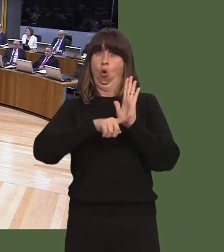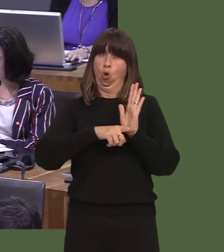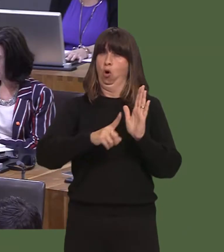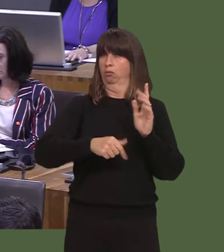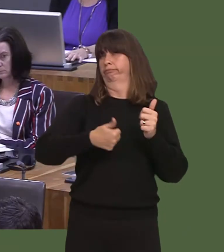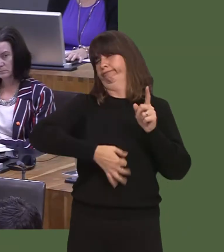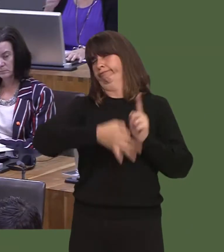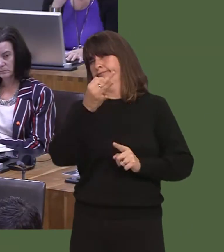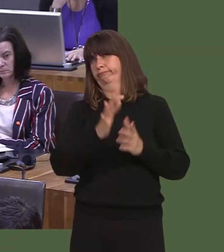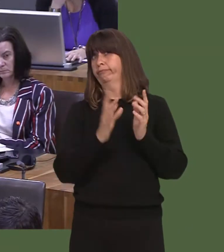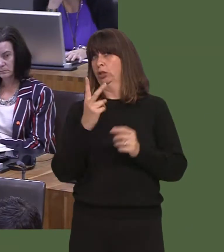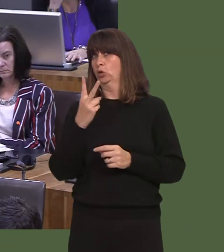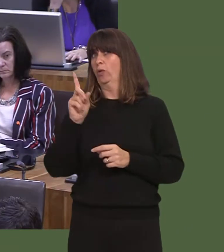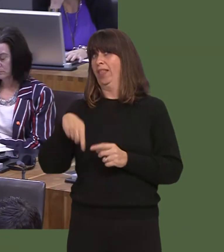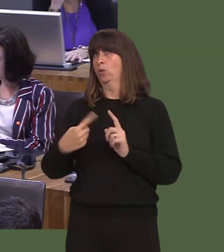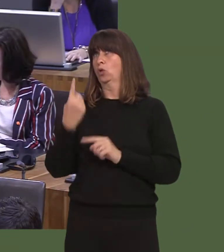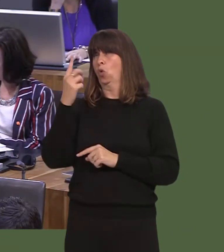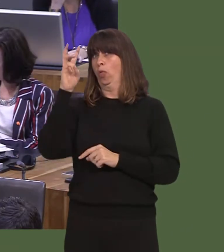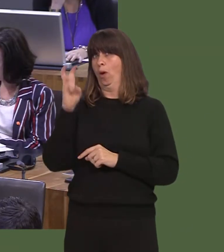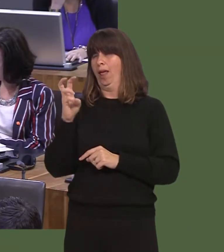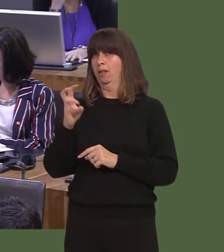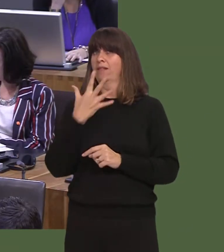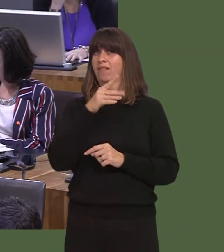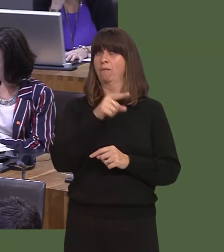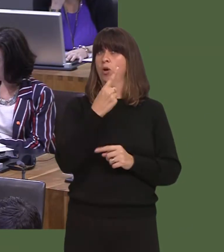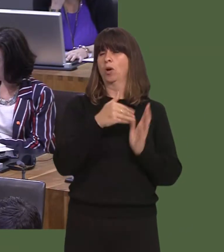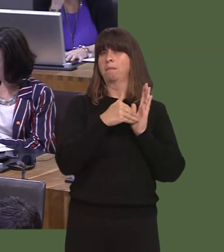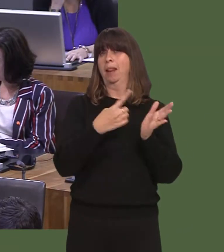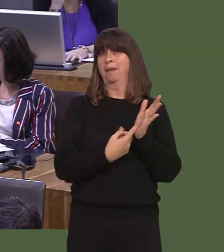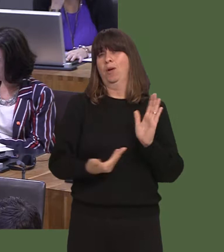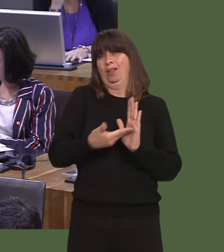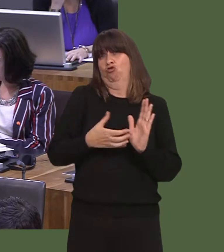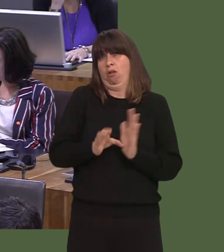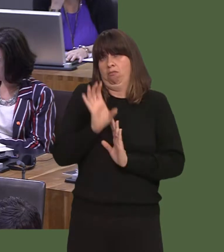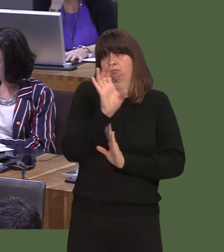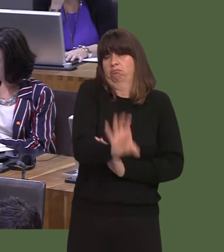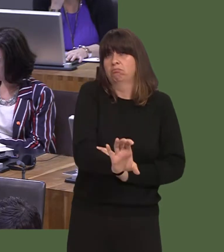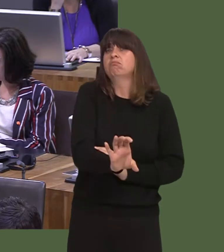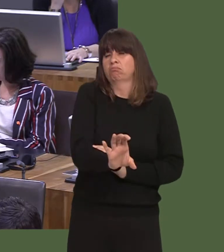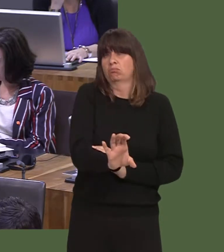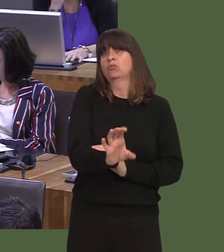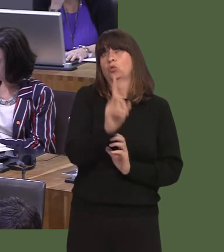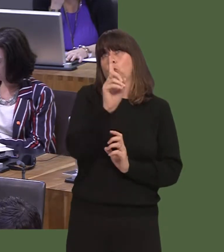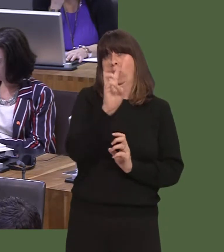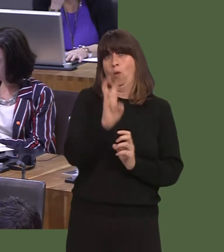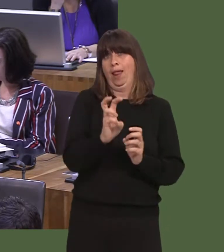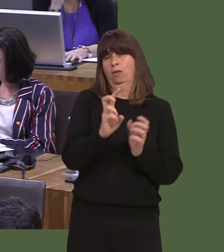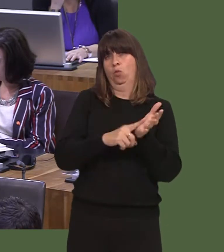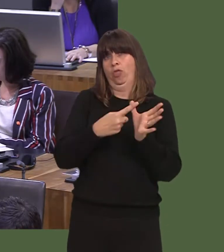That does include over 3,000 from north Wales. In addition, over £5.1 million has been provided to the north Wales authorities to support